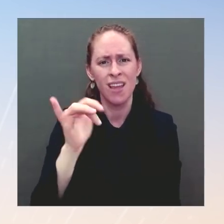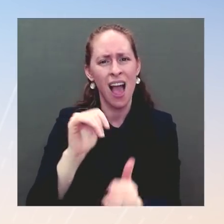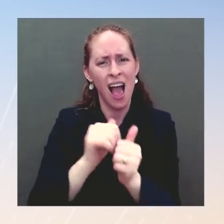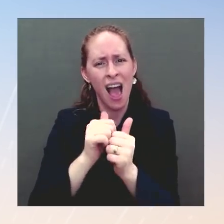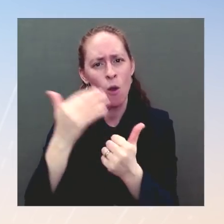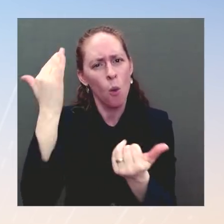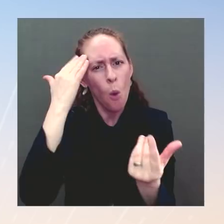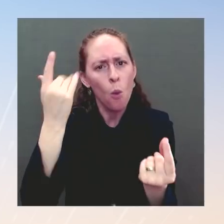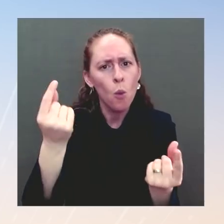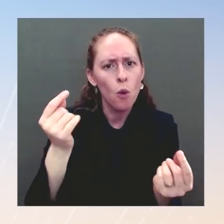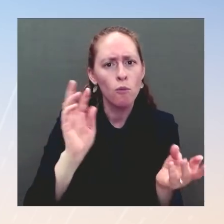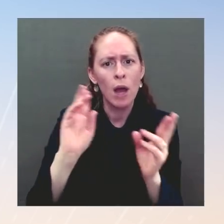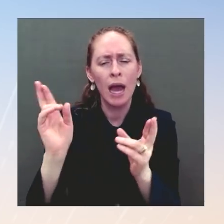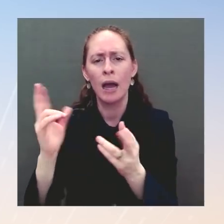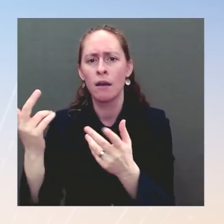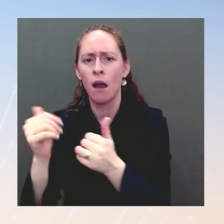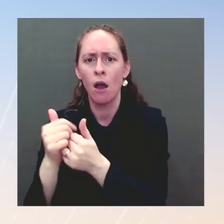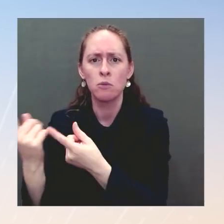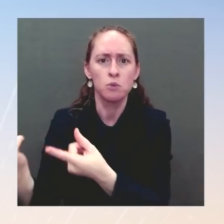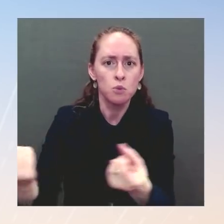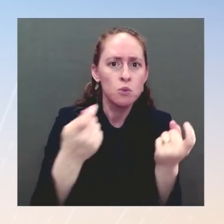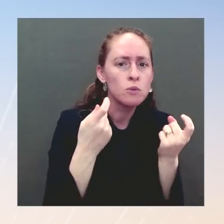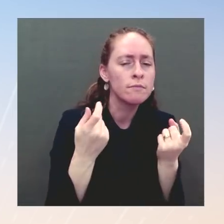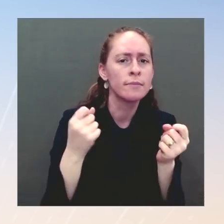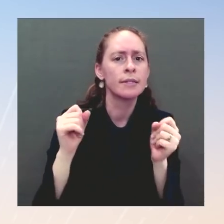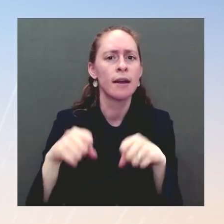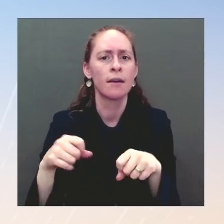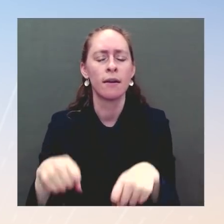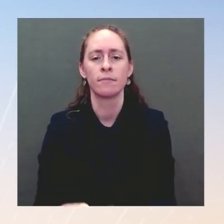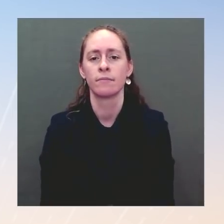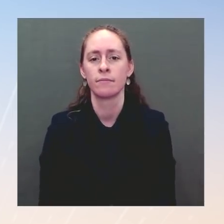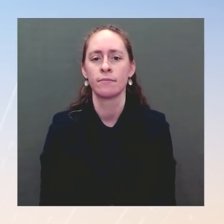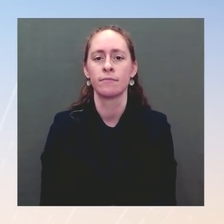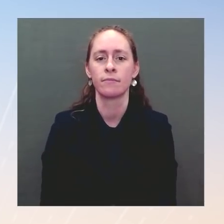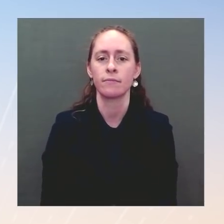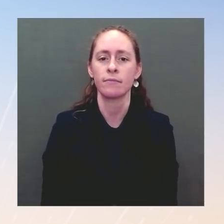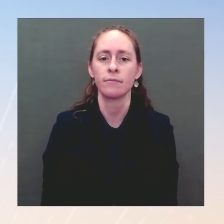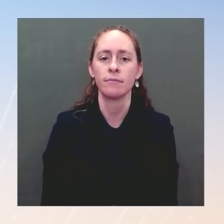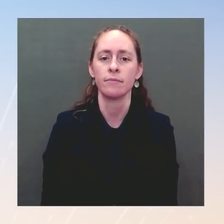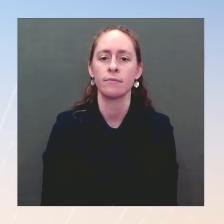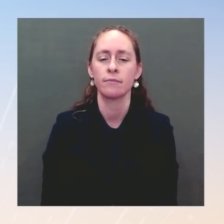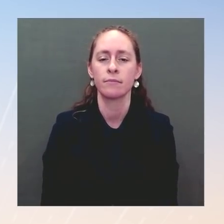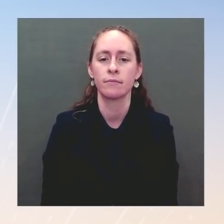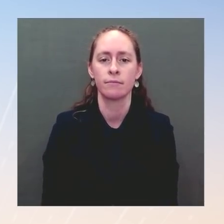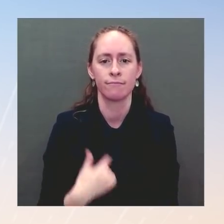And we know that in order to continue to get it under control, we need to be the leader in the world on this effort.